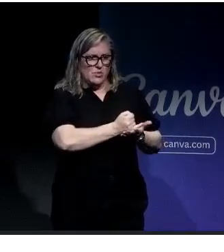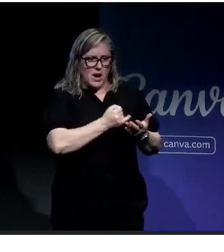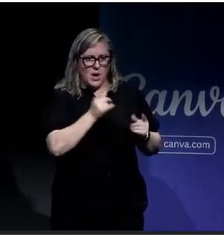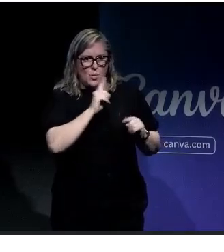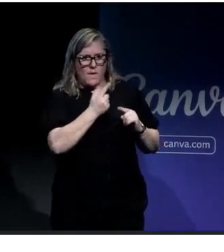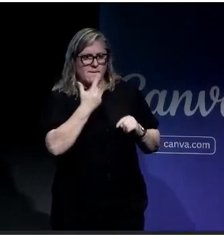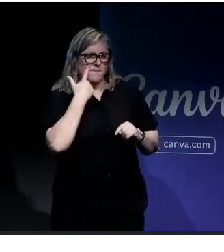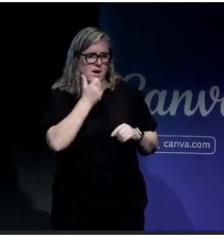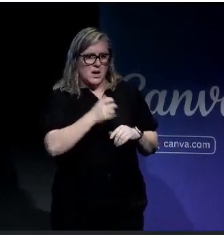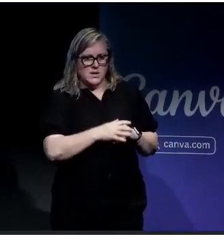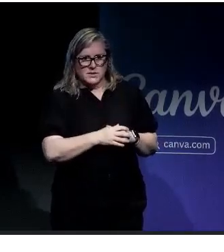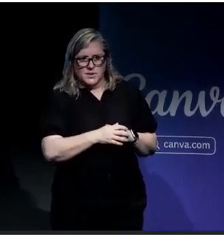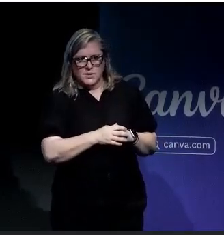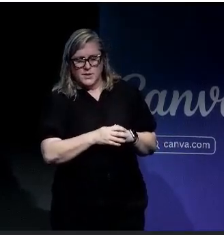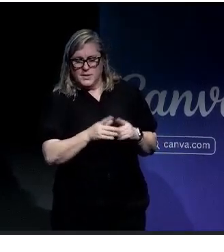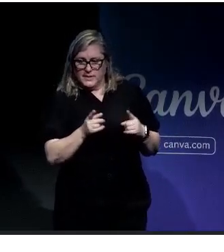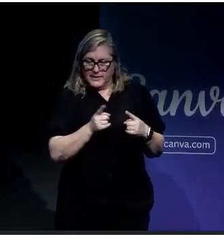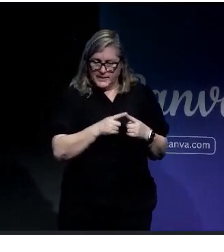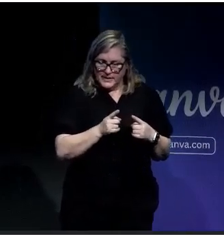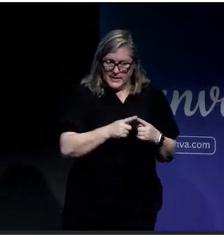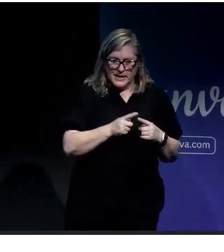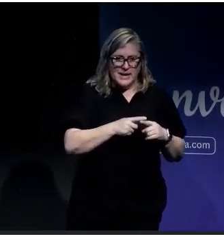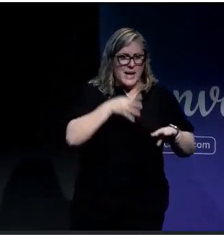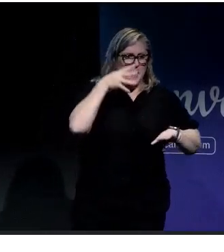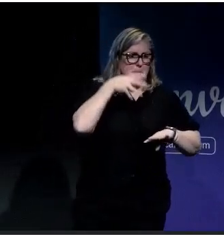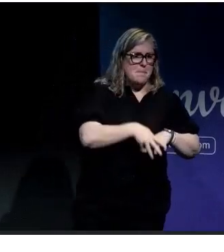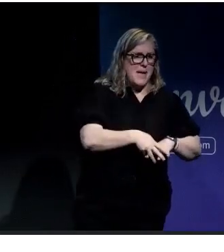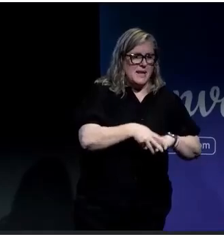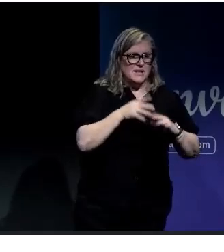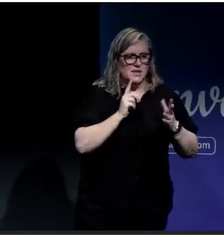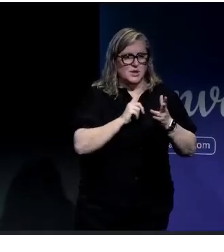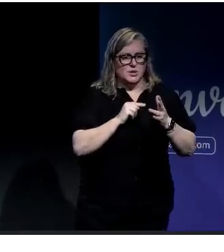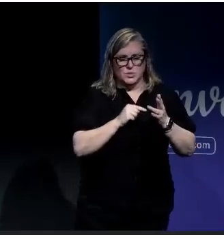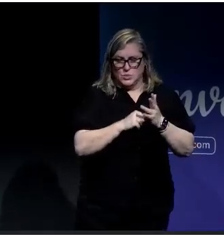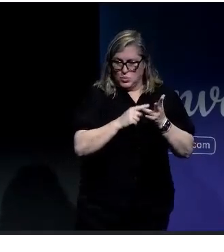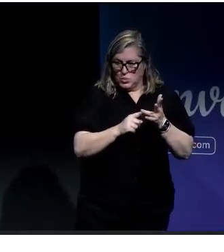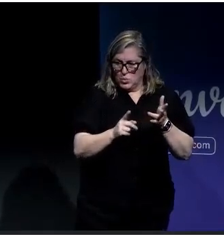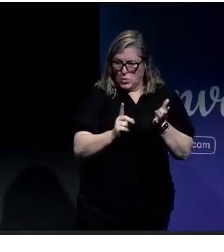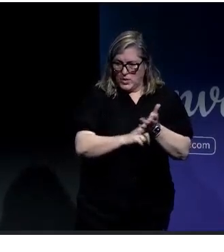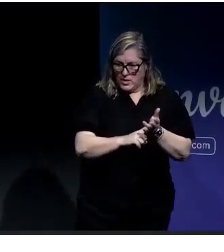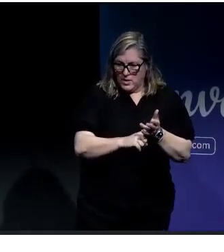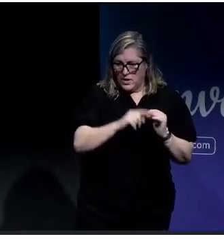Or there's also embedded tools that, uh, could be constantly running